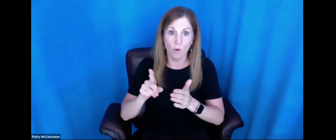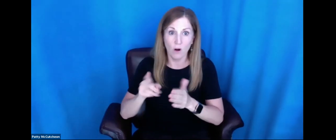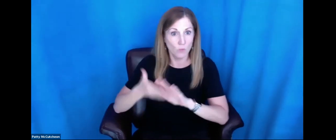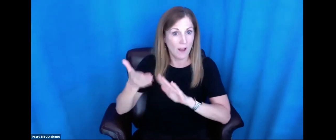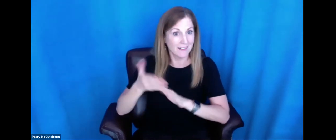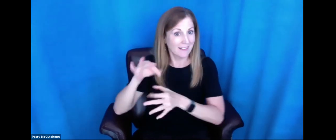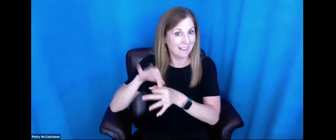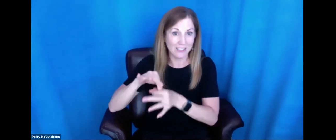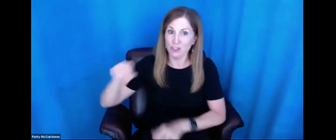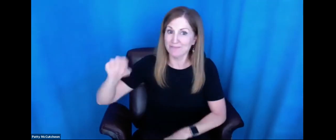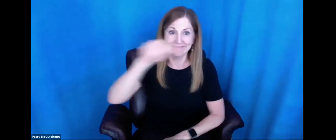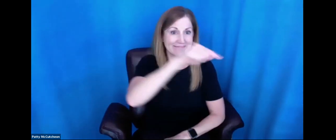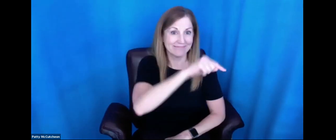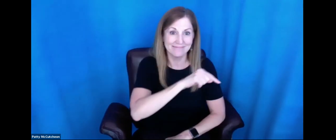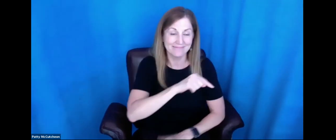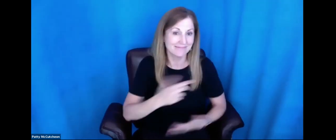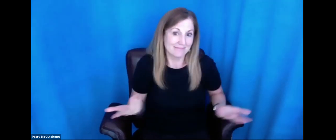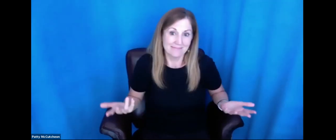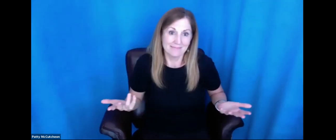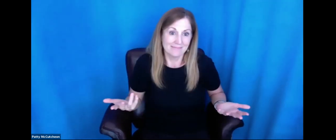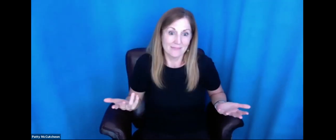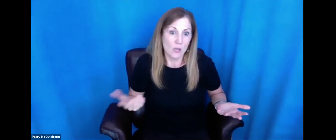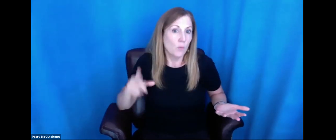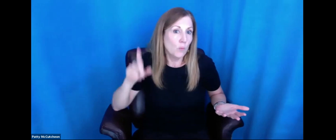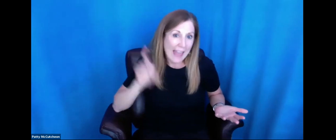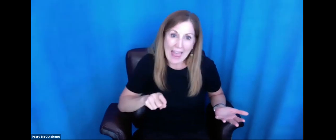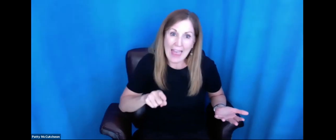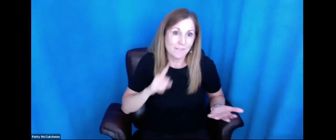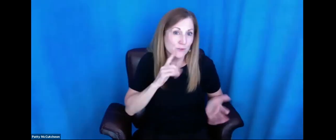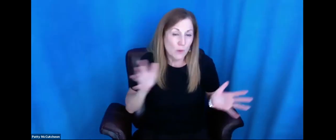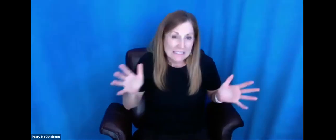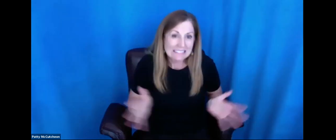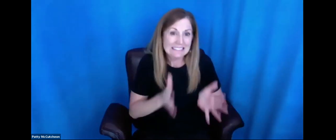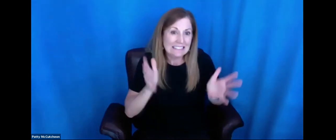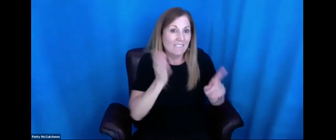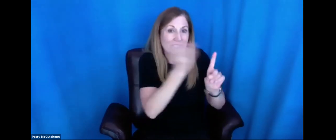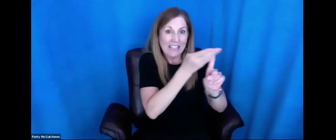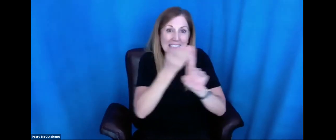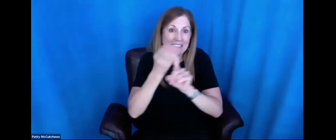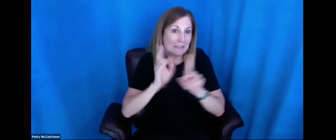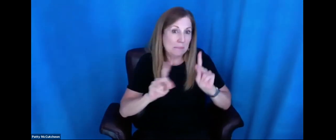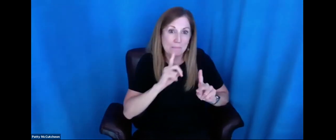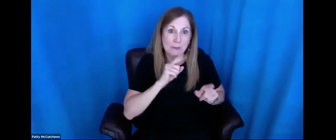And we're not going to get them unless we drive down the numbers and convince them that it's going to be a clean place to work.